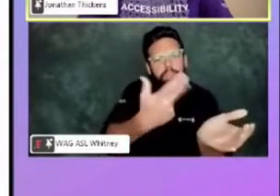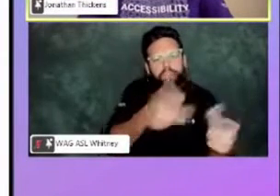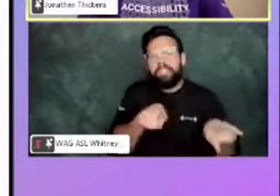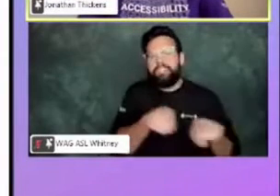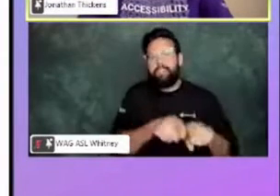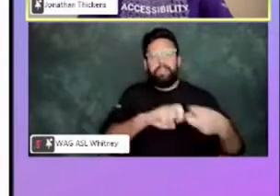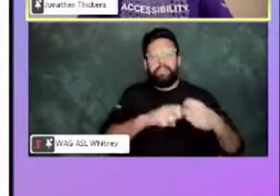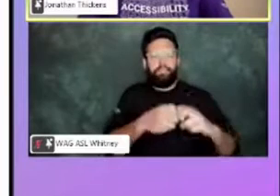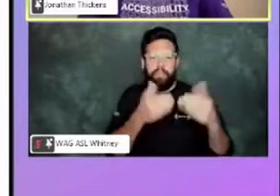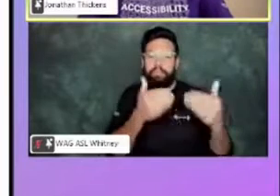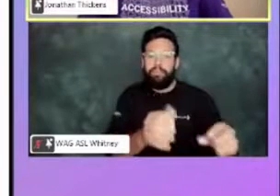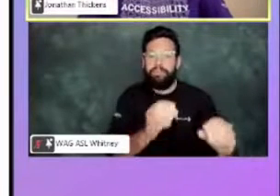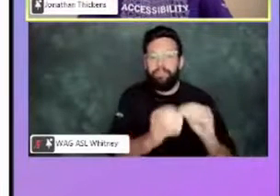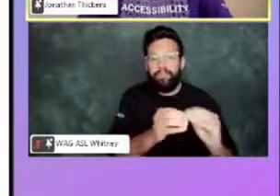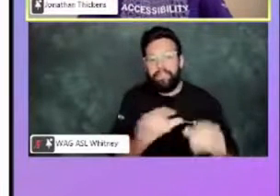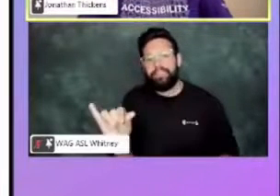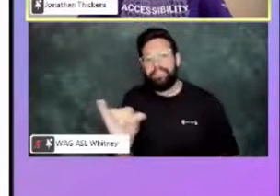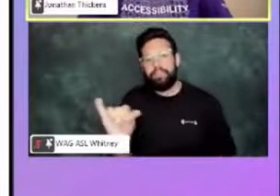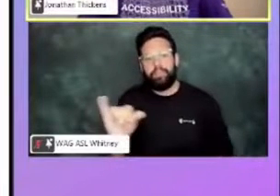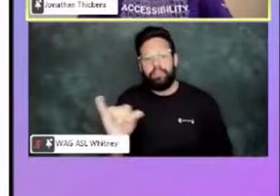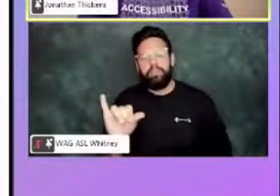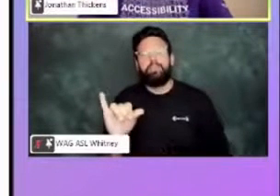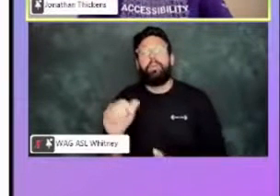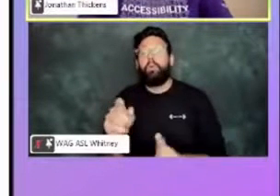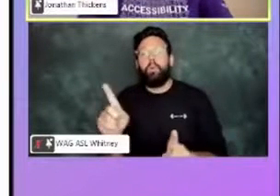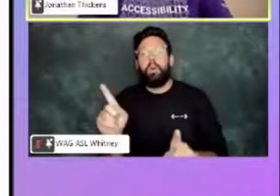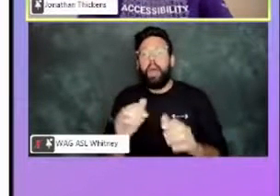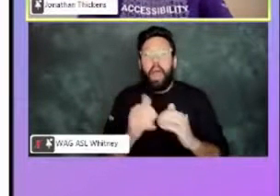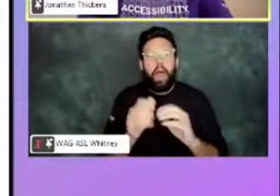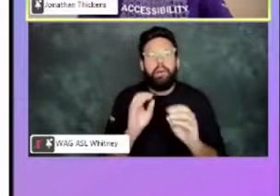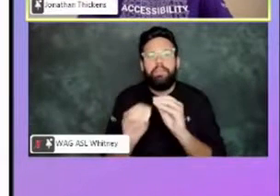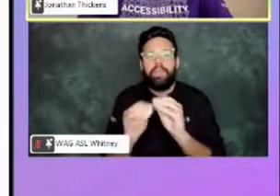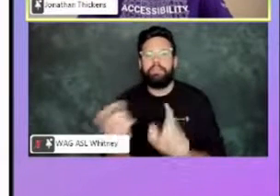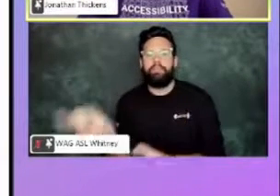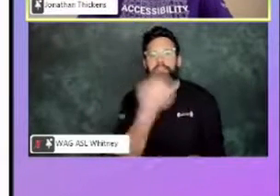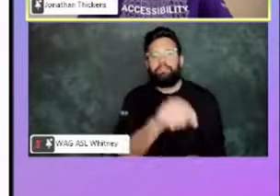To fix the issues jumping back into the editor, we'll create a new feature branch off that base branch.